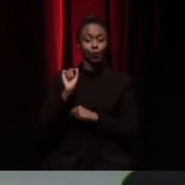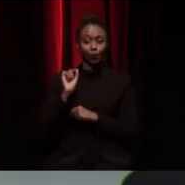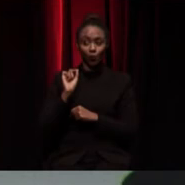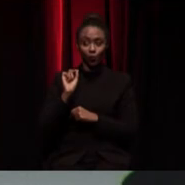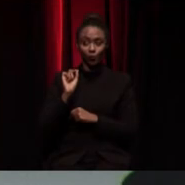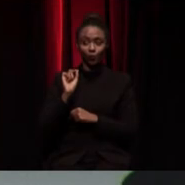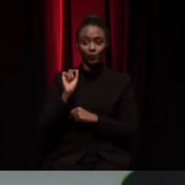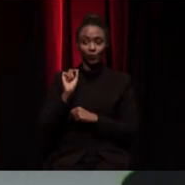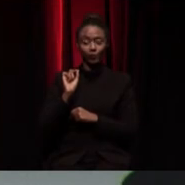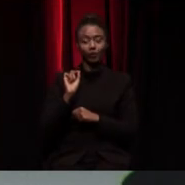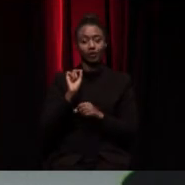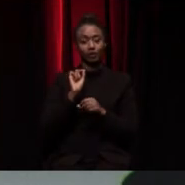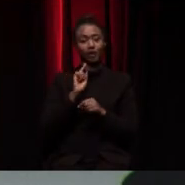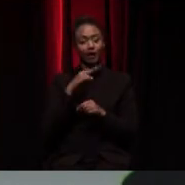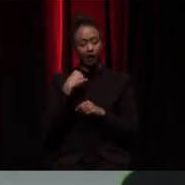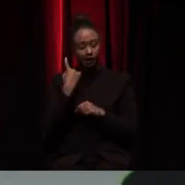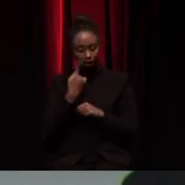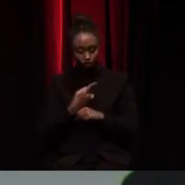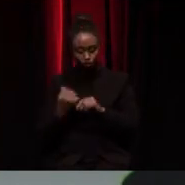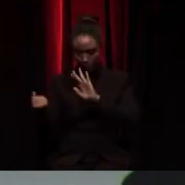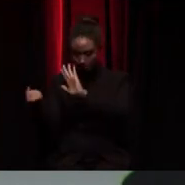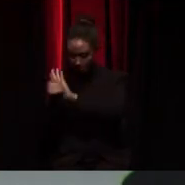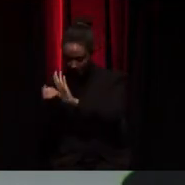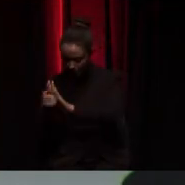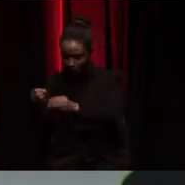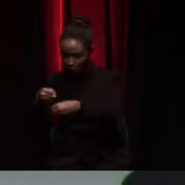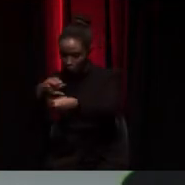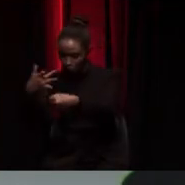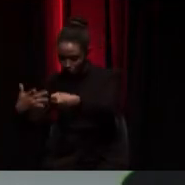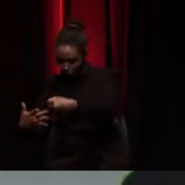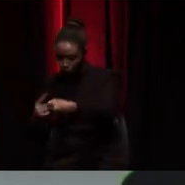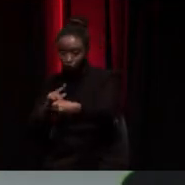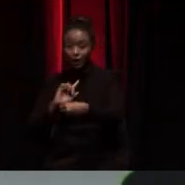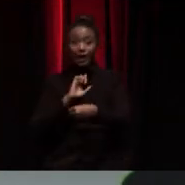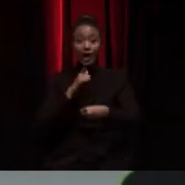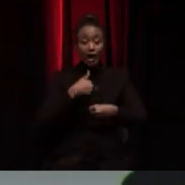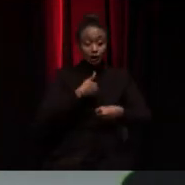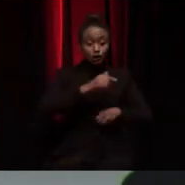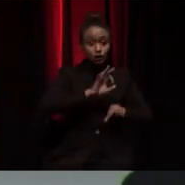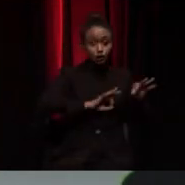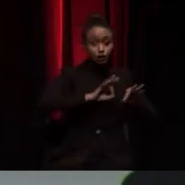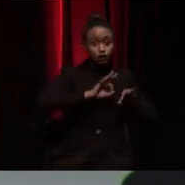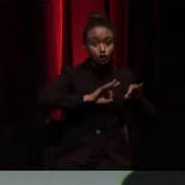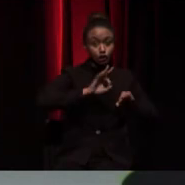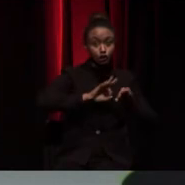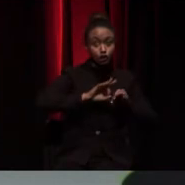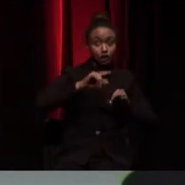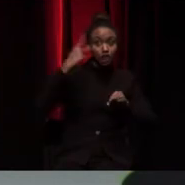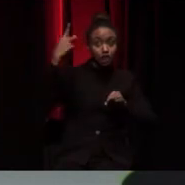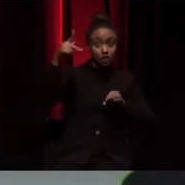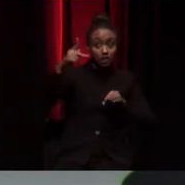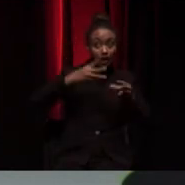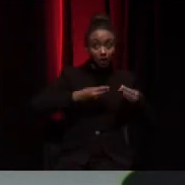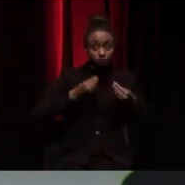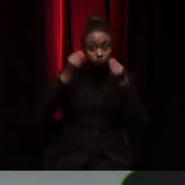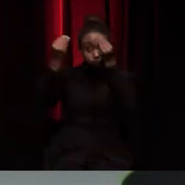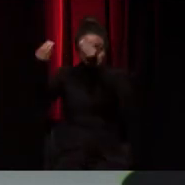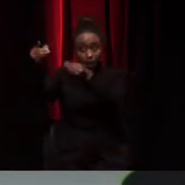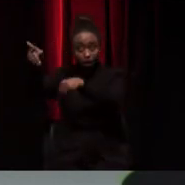for the brand. It’s content that we produce for the brand to post it on its own channel. We work both as video producers and agency